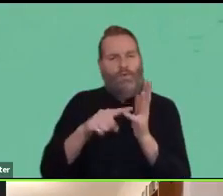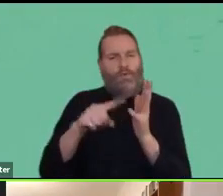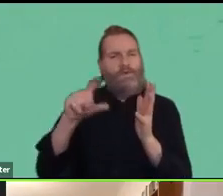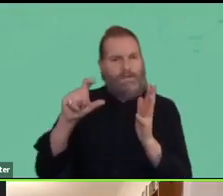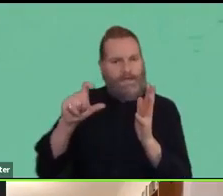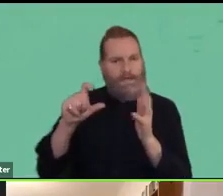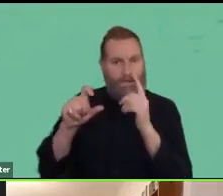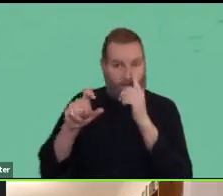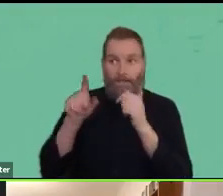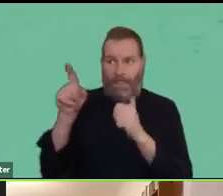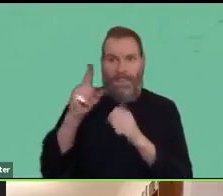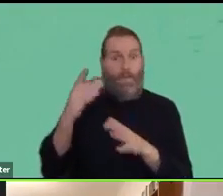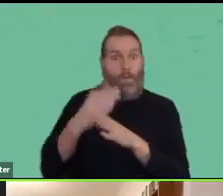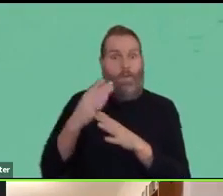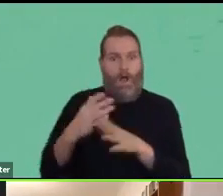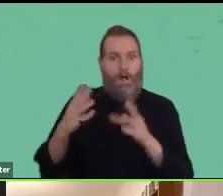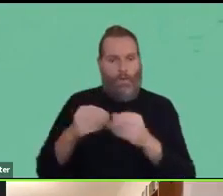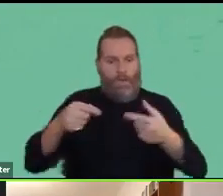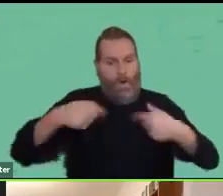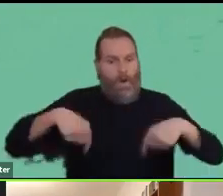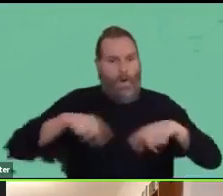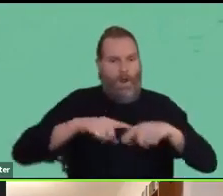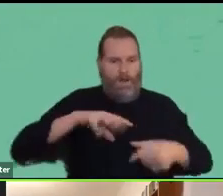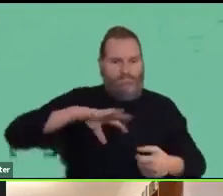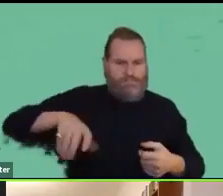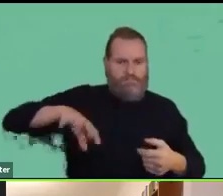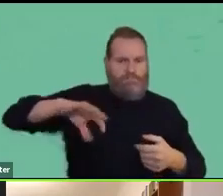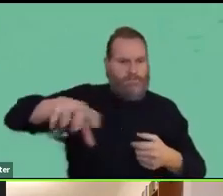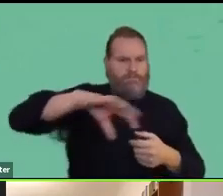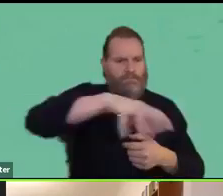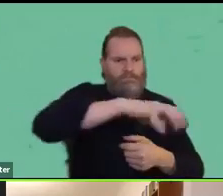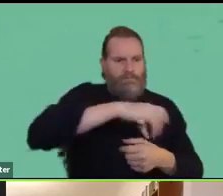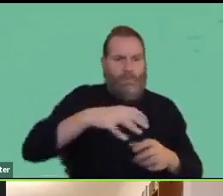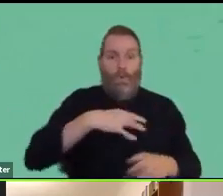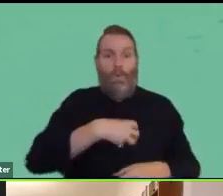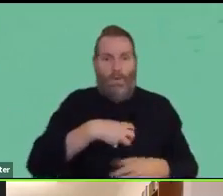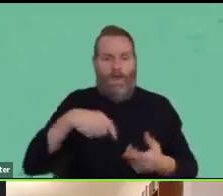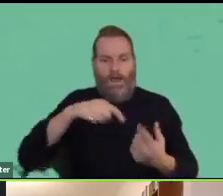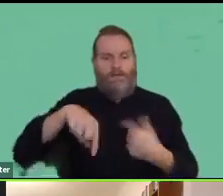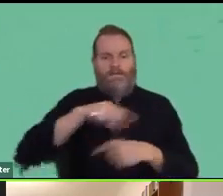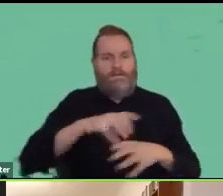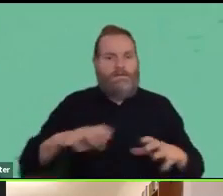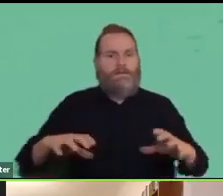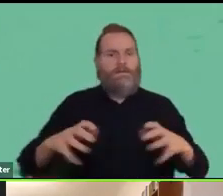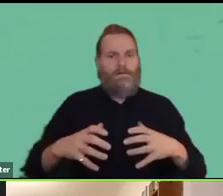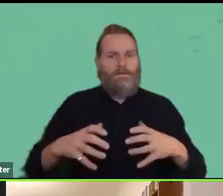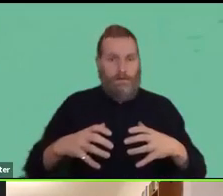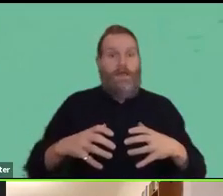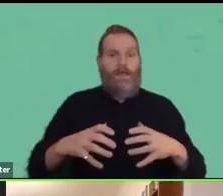and it looks like we're going to build up in the spring to trying to get a mass online mobilisation